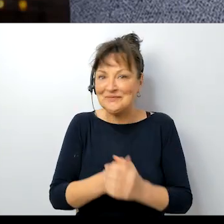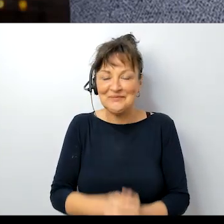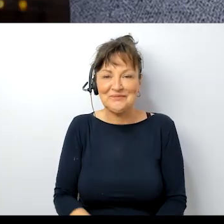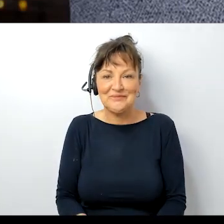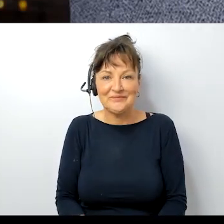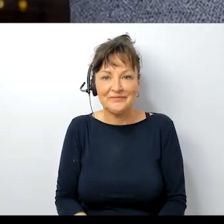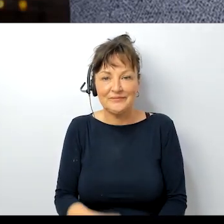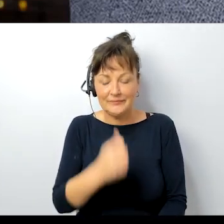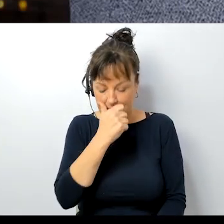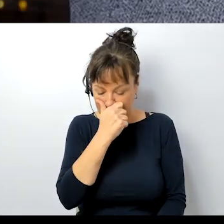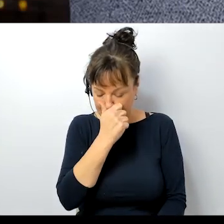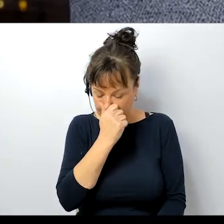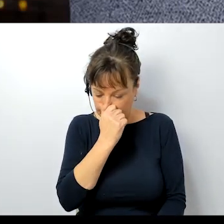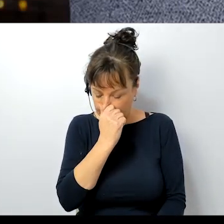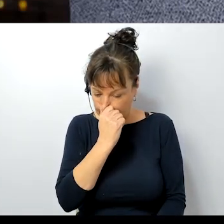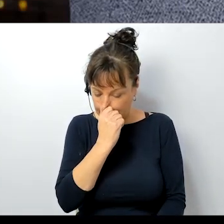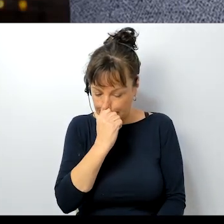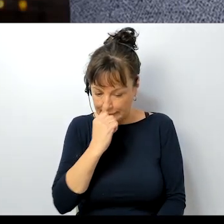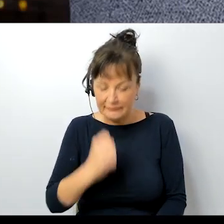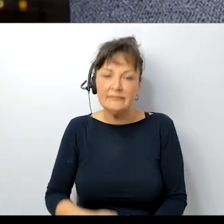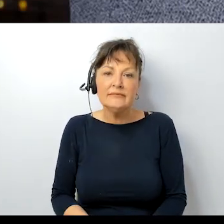Let me show you some of the useful information and features available